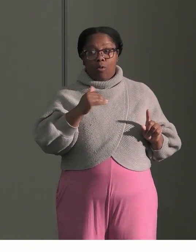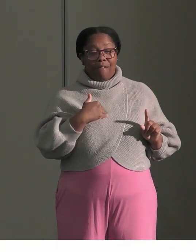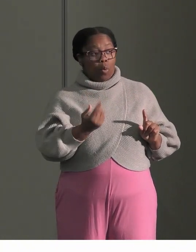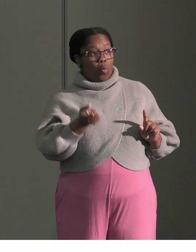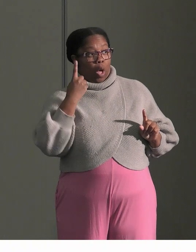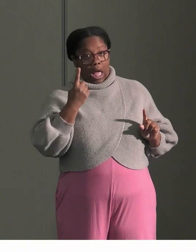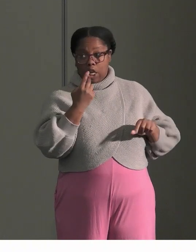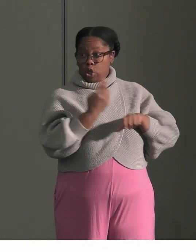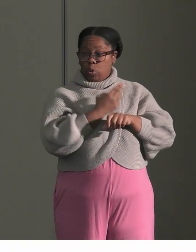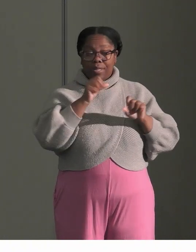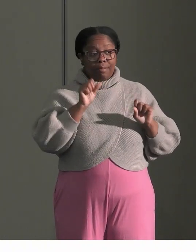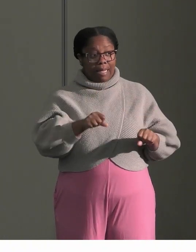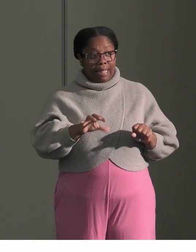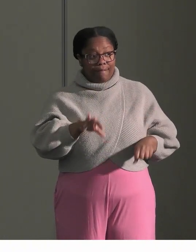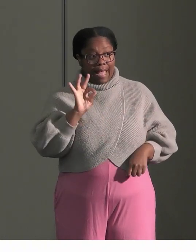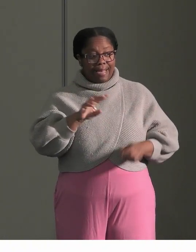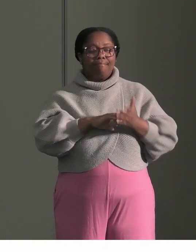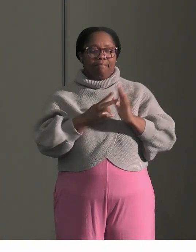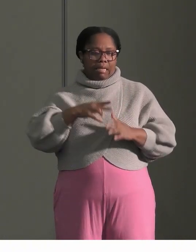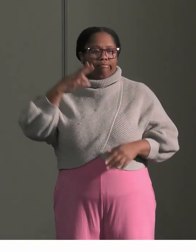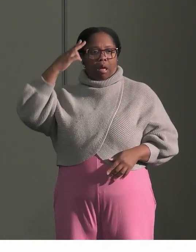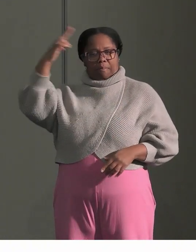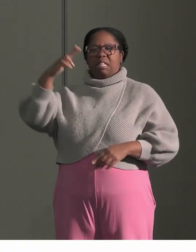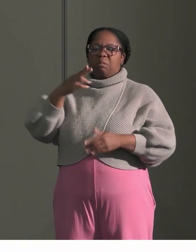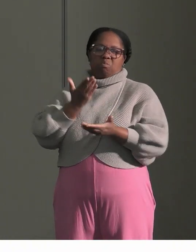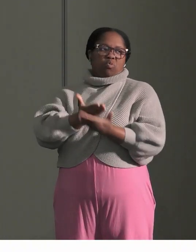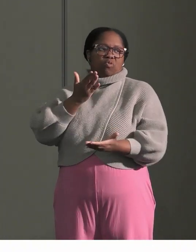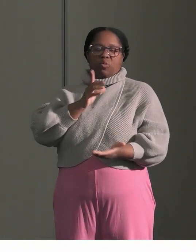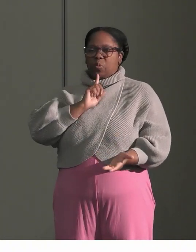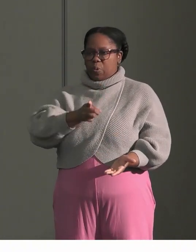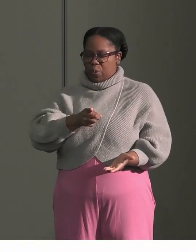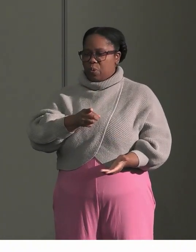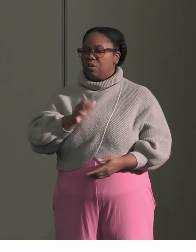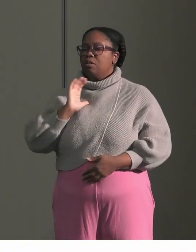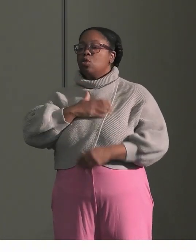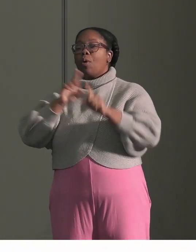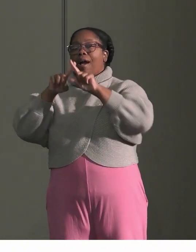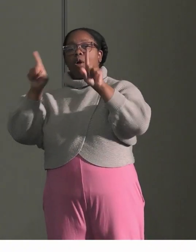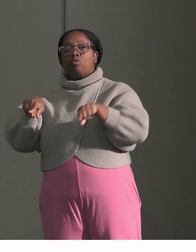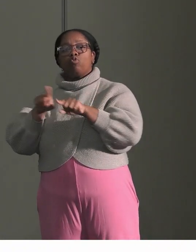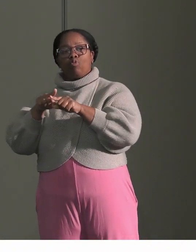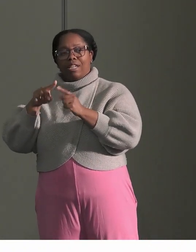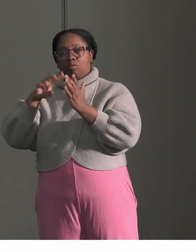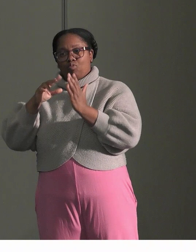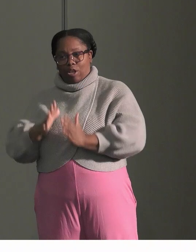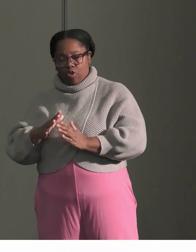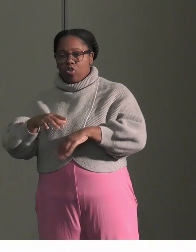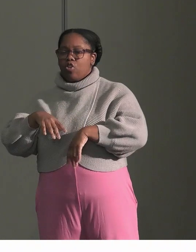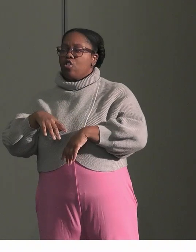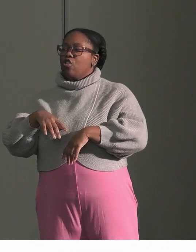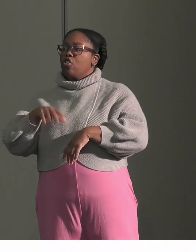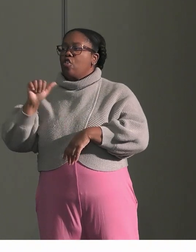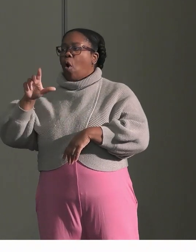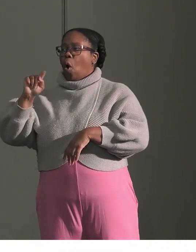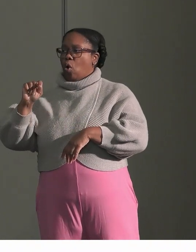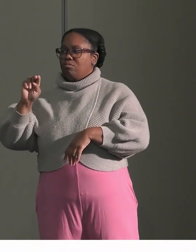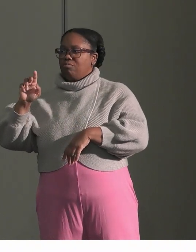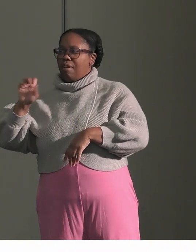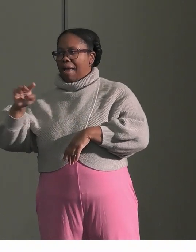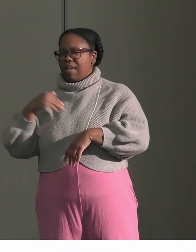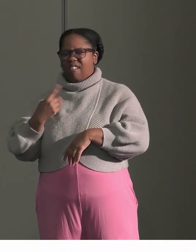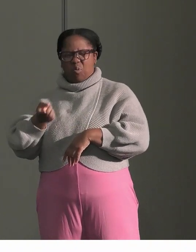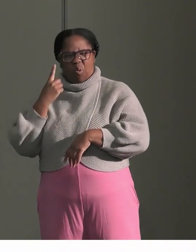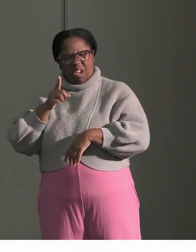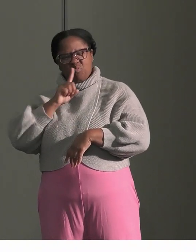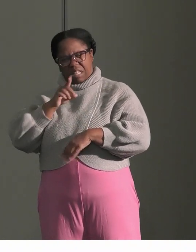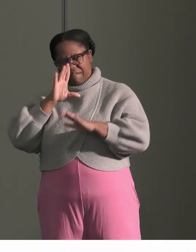this hypothesis is true. Our screen reader and alt Nav had one really focused usability finding